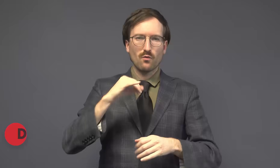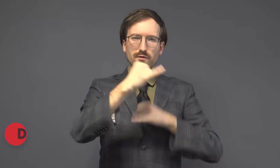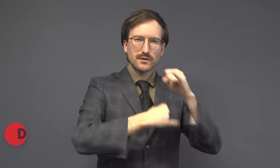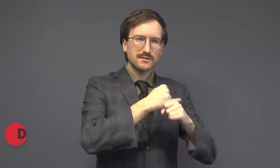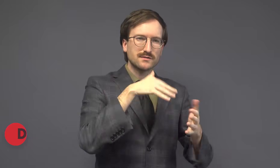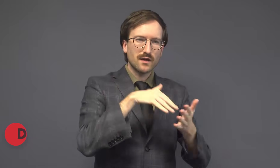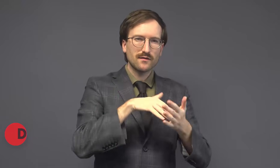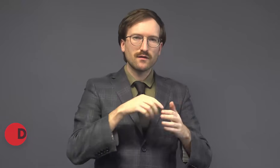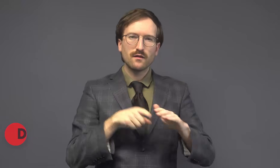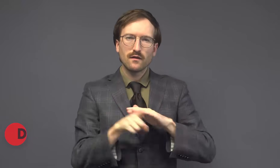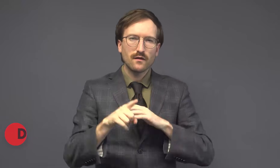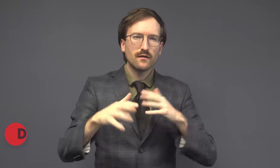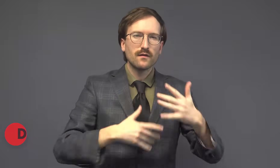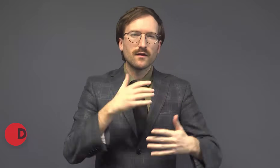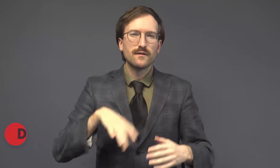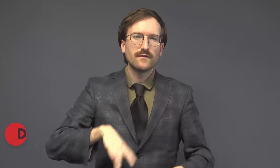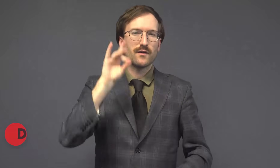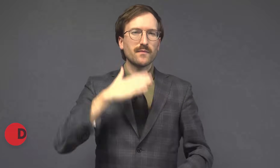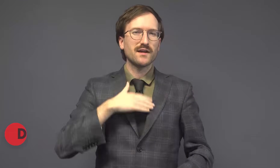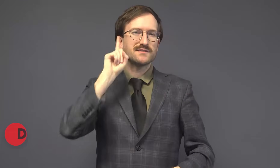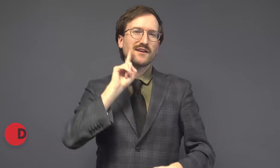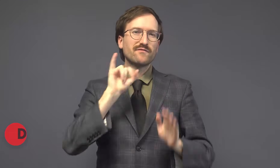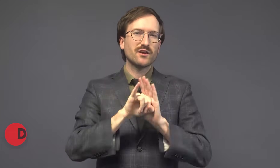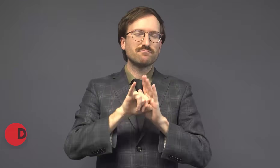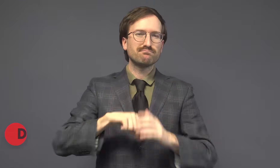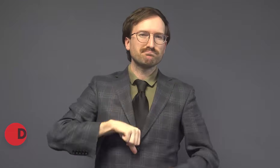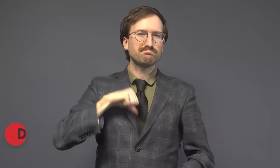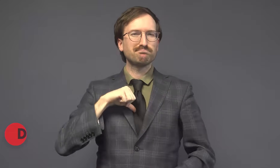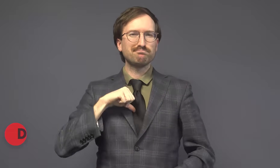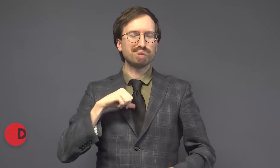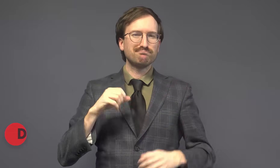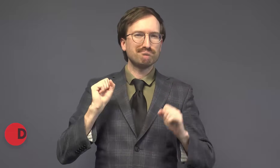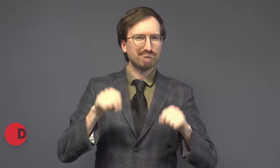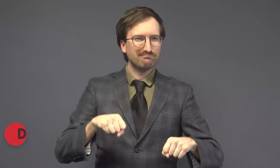I obtained a bachelor’s degree in history and international studies